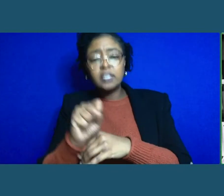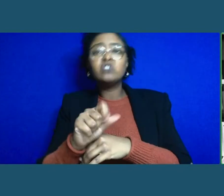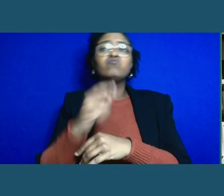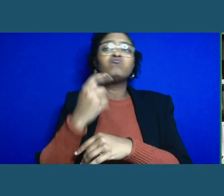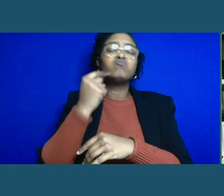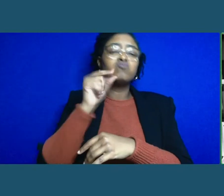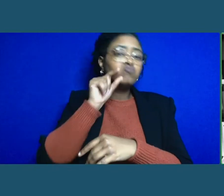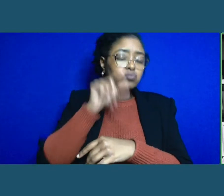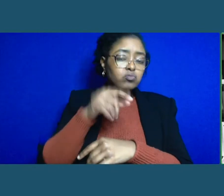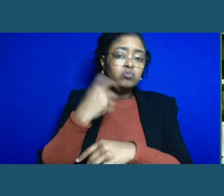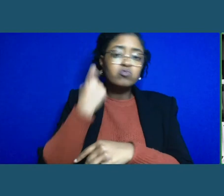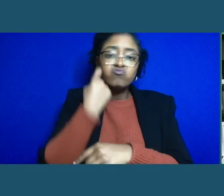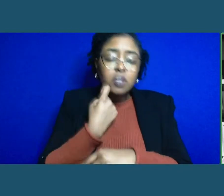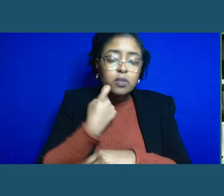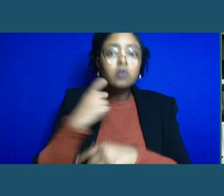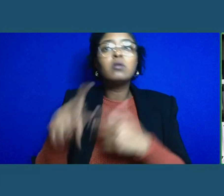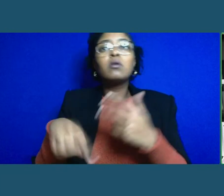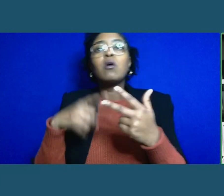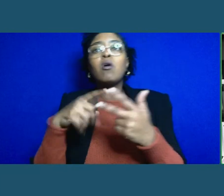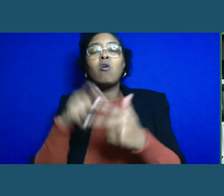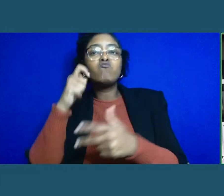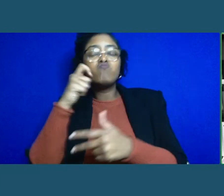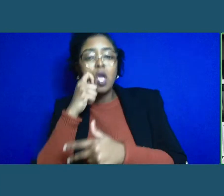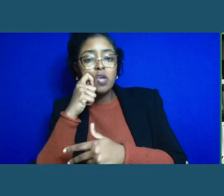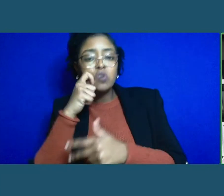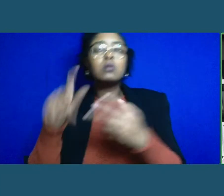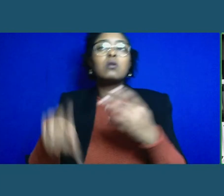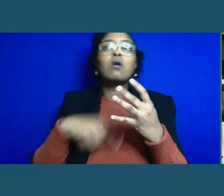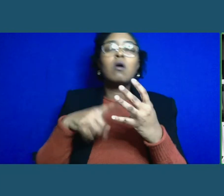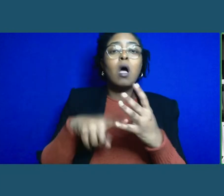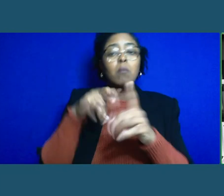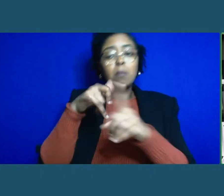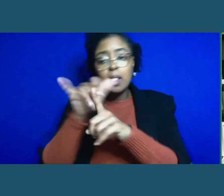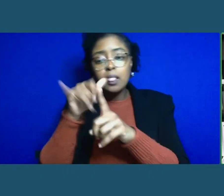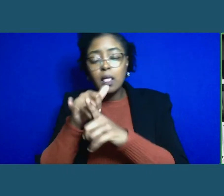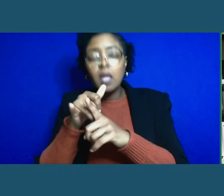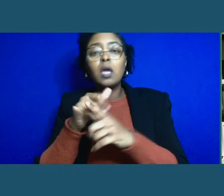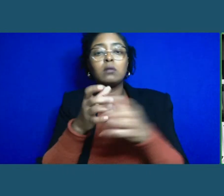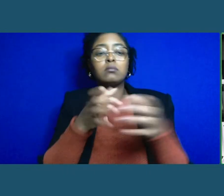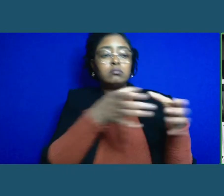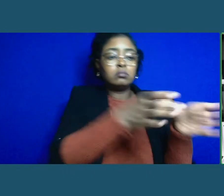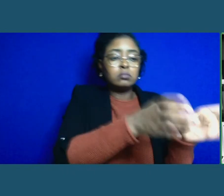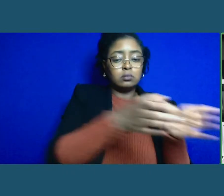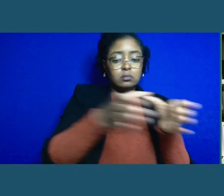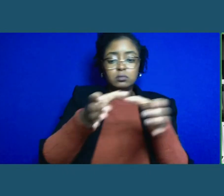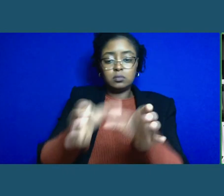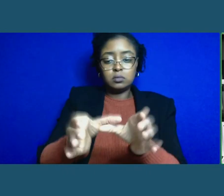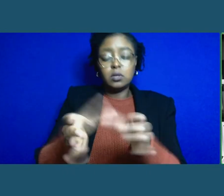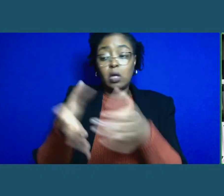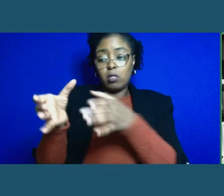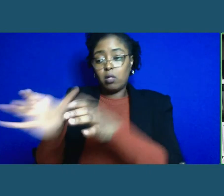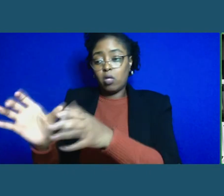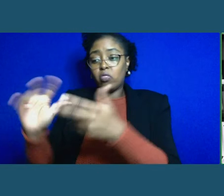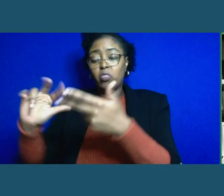that were brought for today around hate bias, Um, gender, racial issues, bullying things